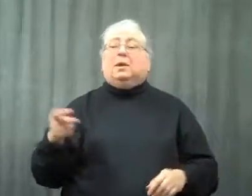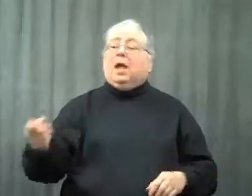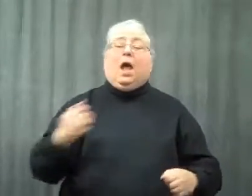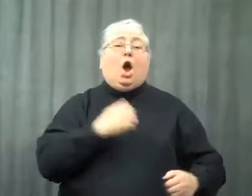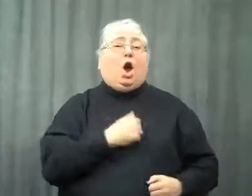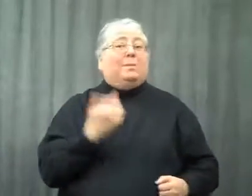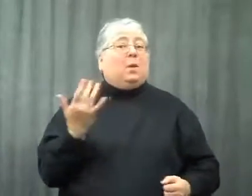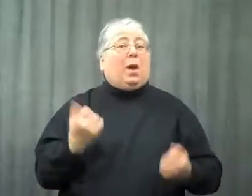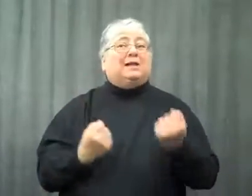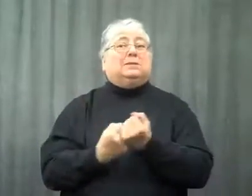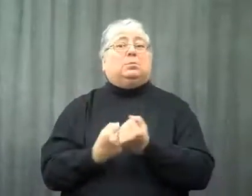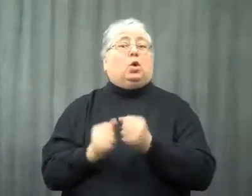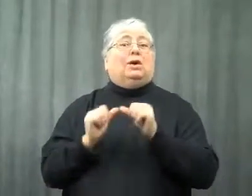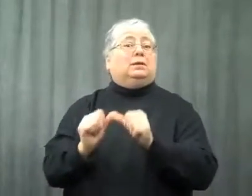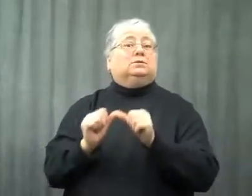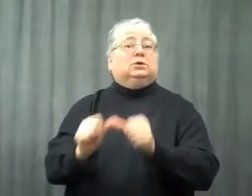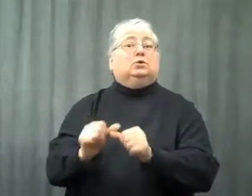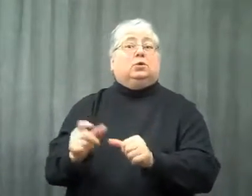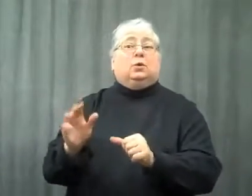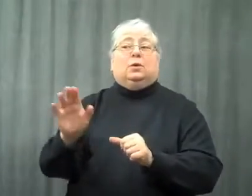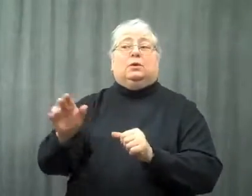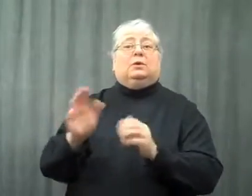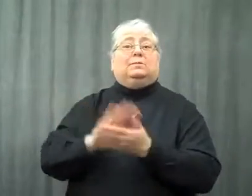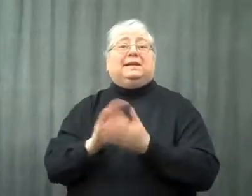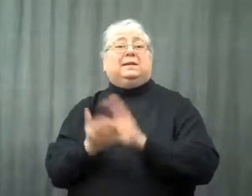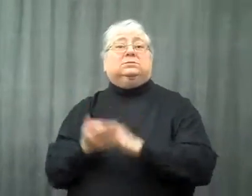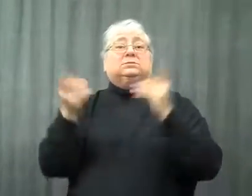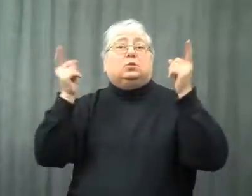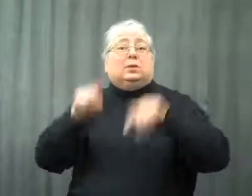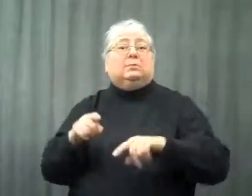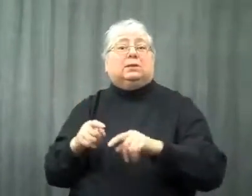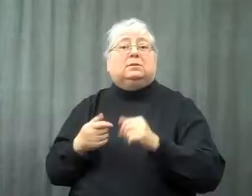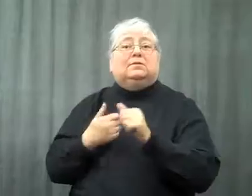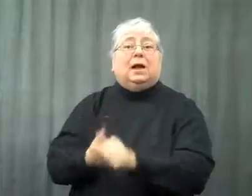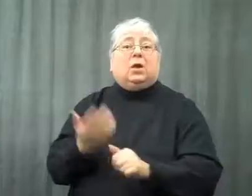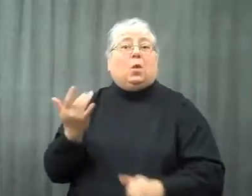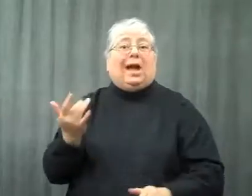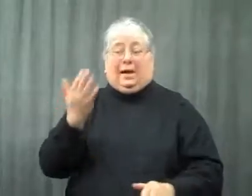The military supports abiding by the peace treaty